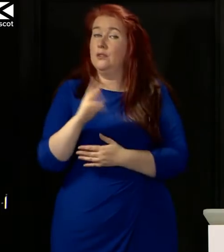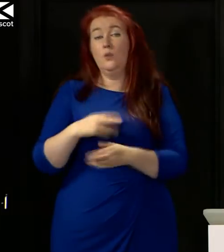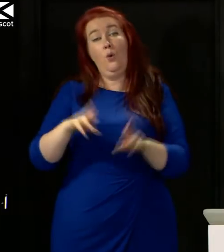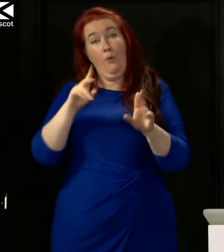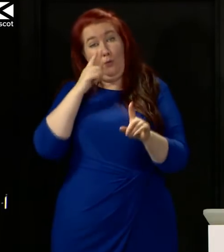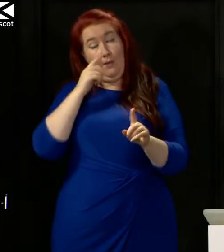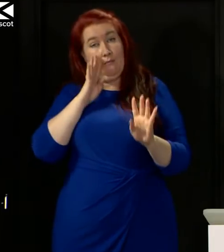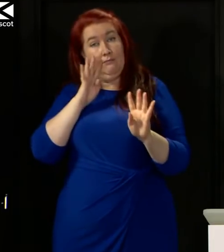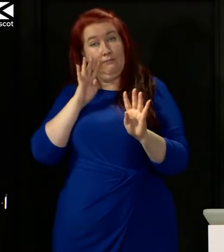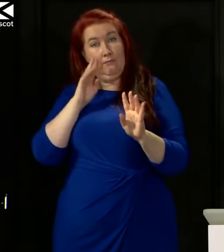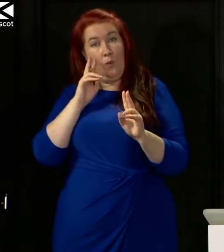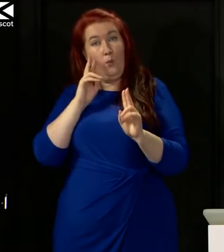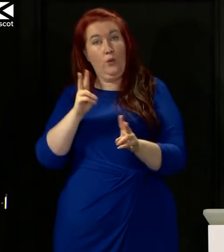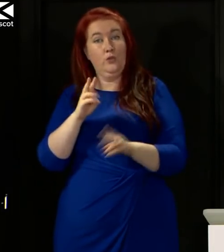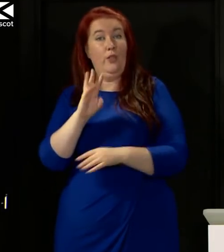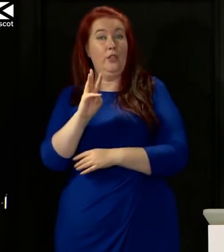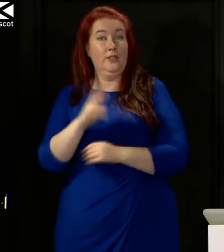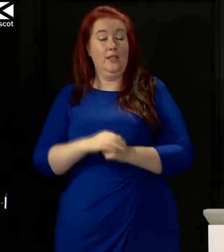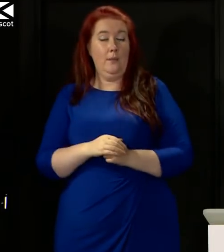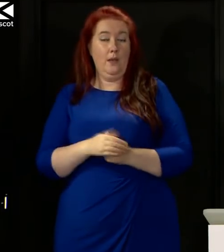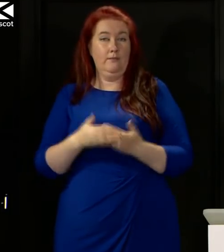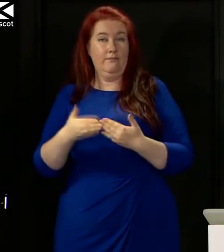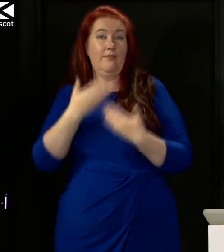then, but in the meantime, thank you very much for joining us today.